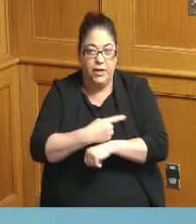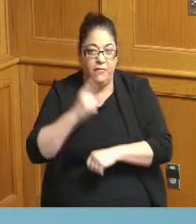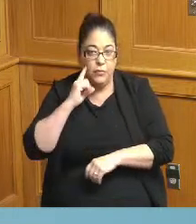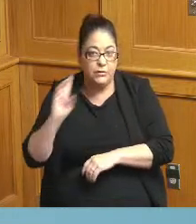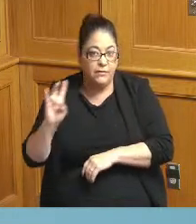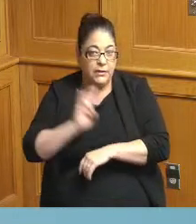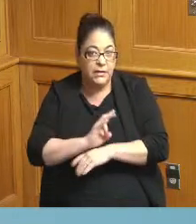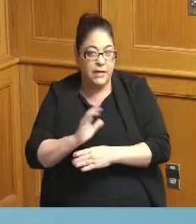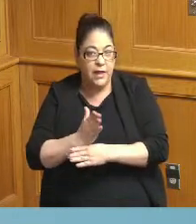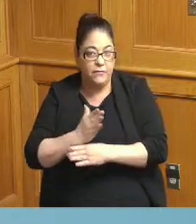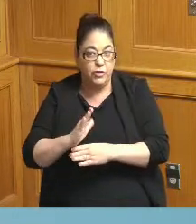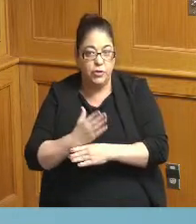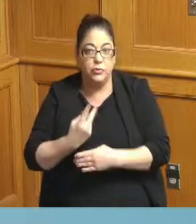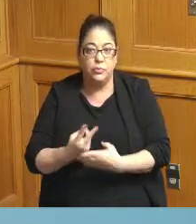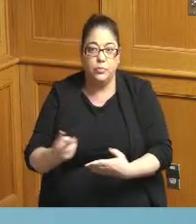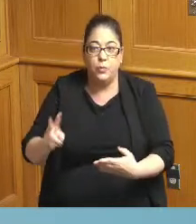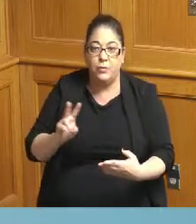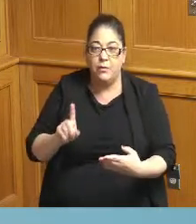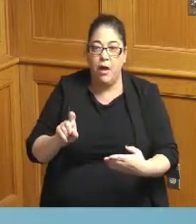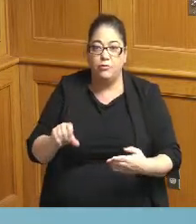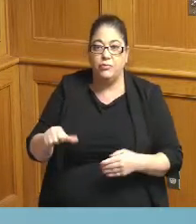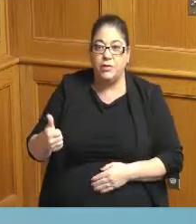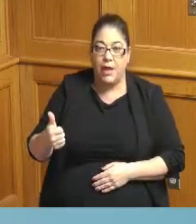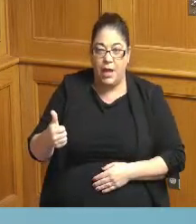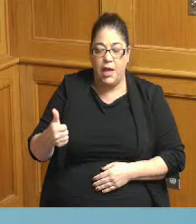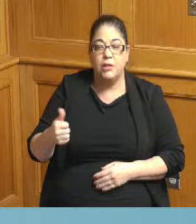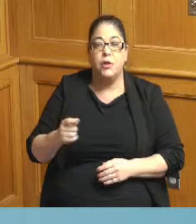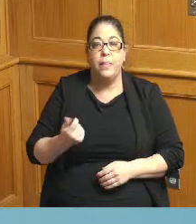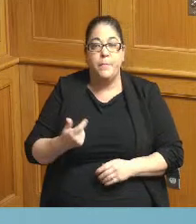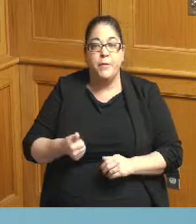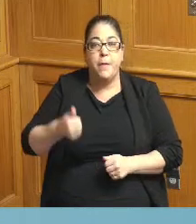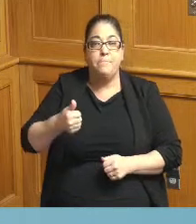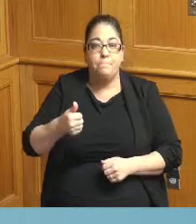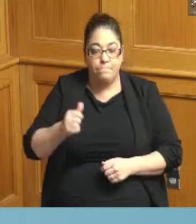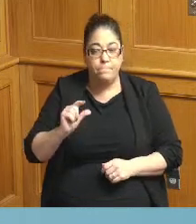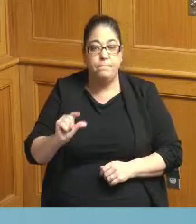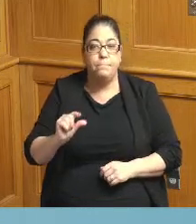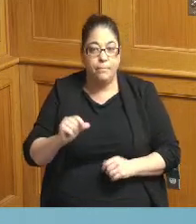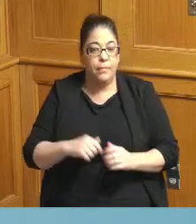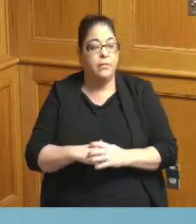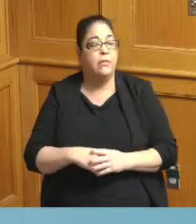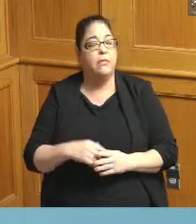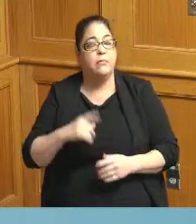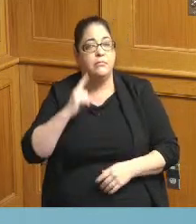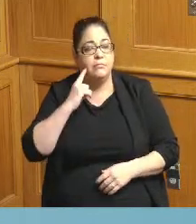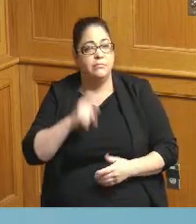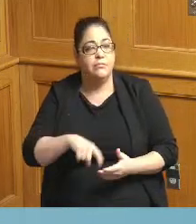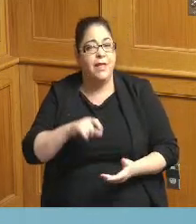average two weeks ago we were at 110 cases it's important to note these are only reported cases